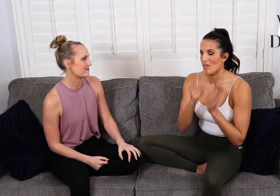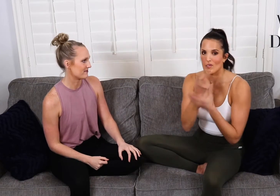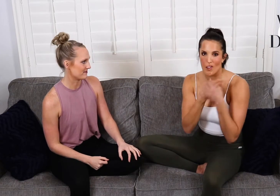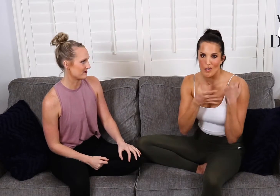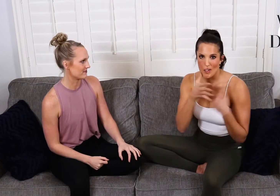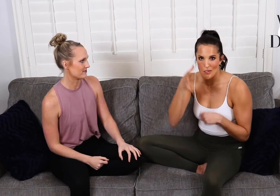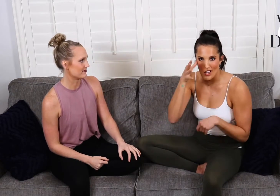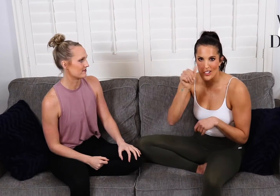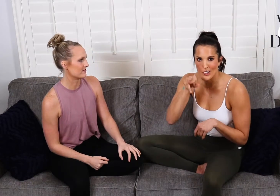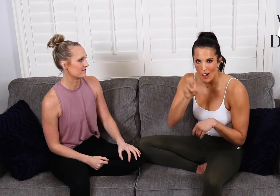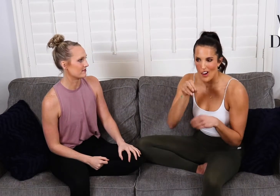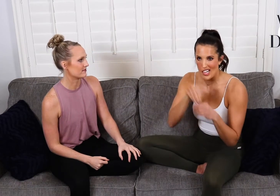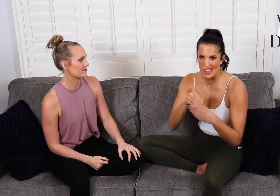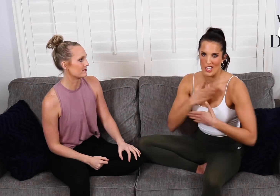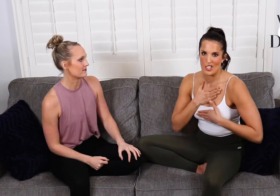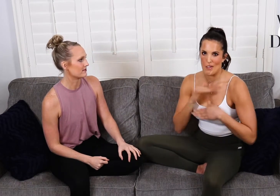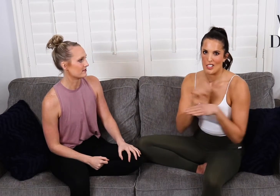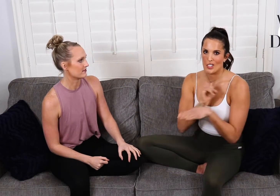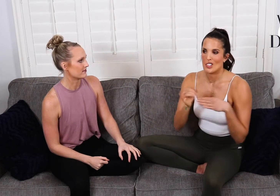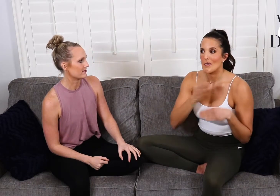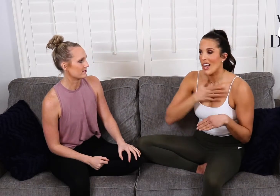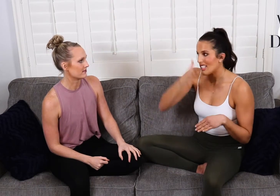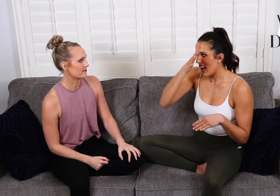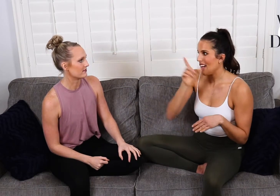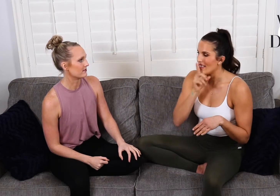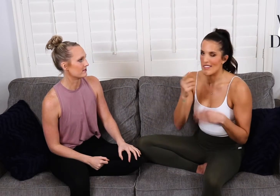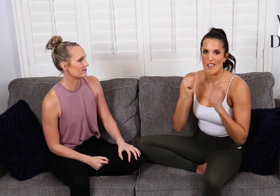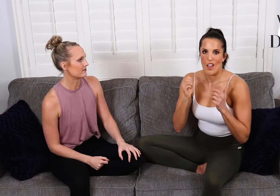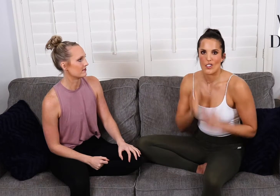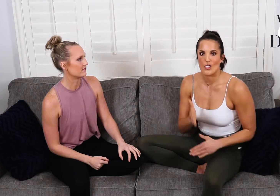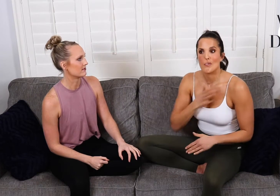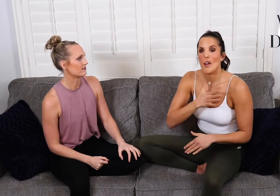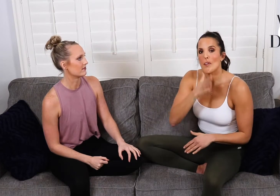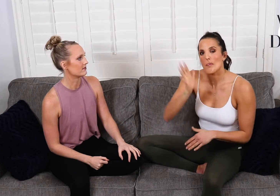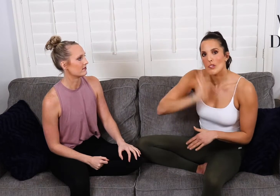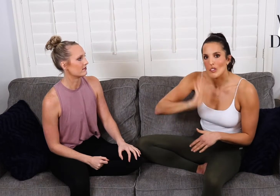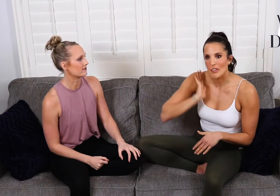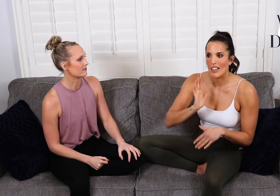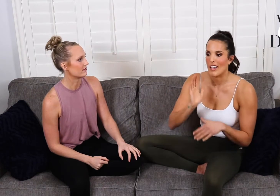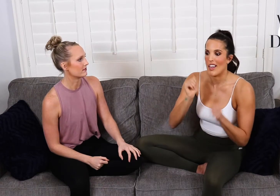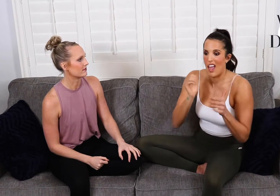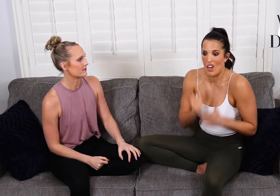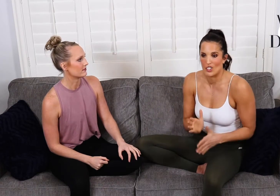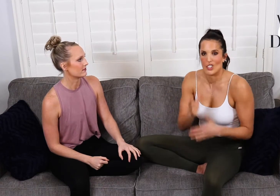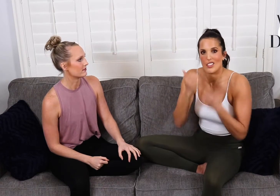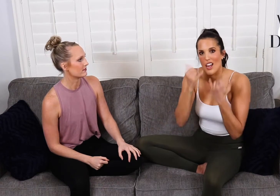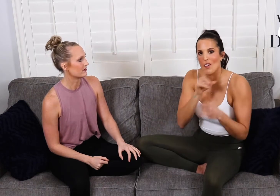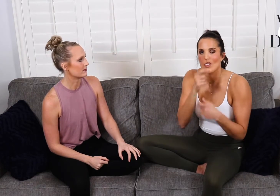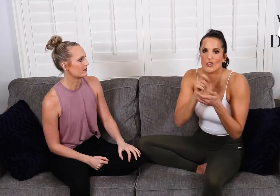Both my parents are in the industry. My dad is an actor and my mom used to be an actress, and now she's